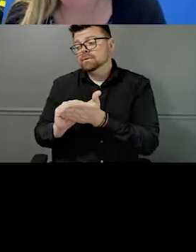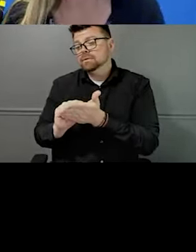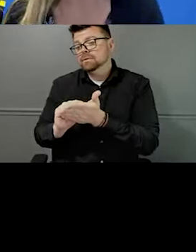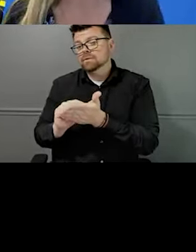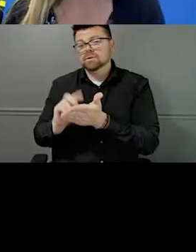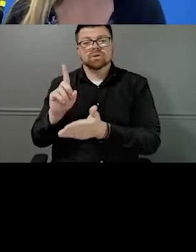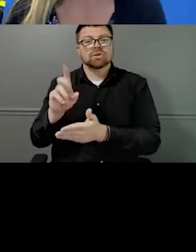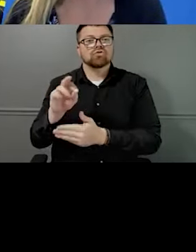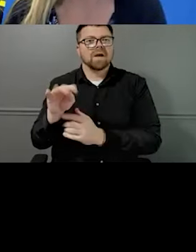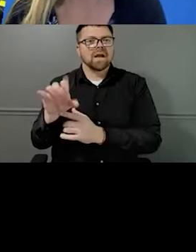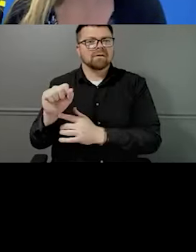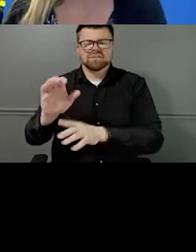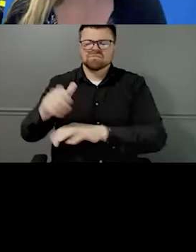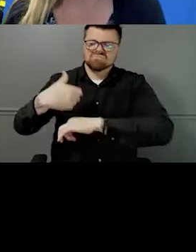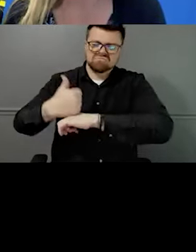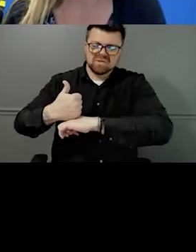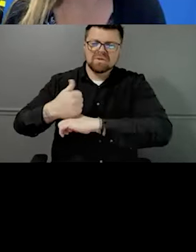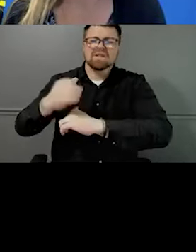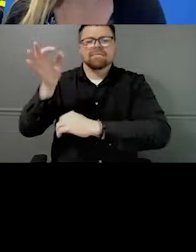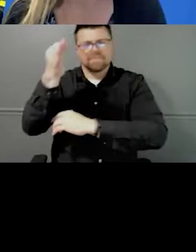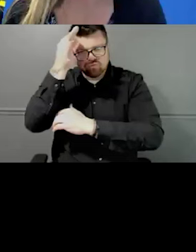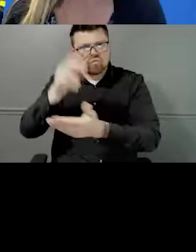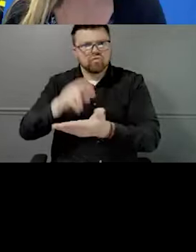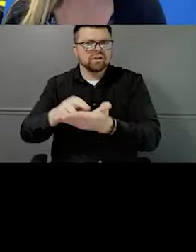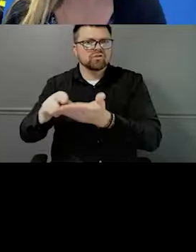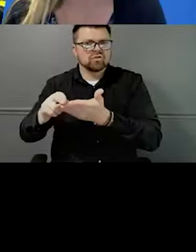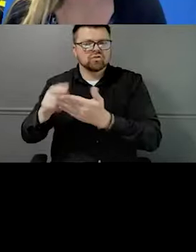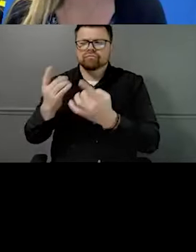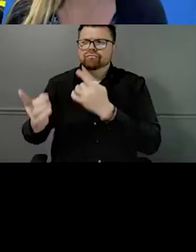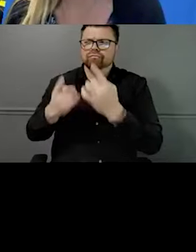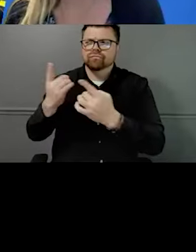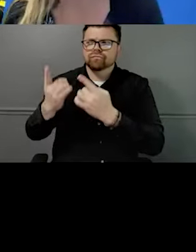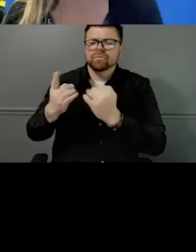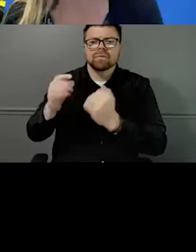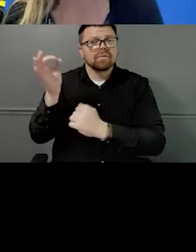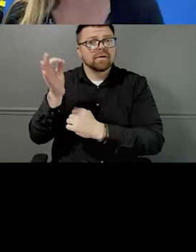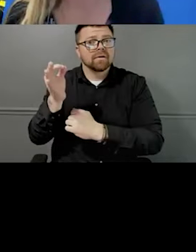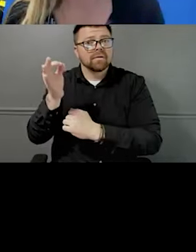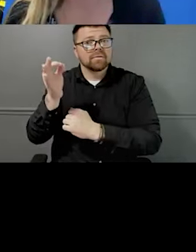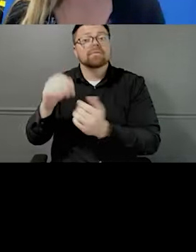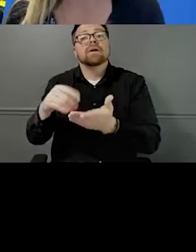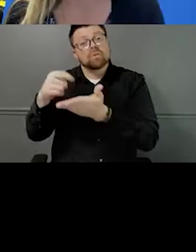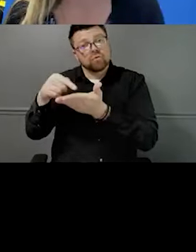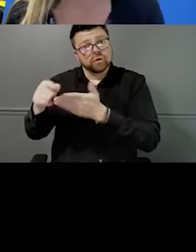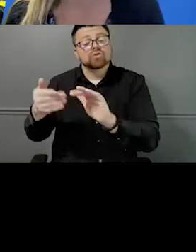the federal register for consideration by the federal by the research community to get input,